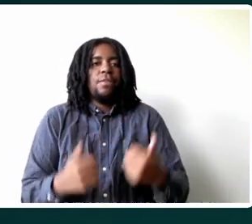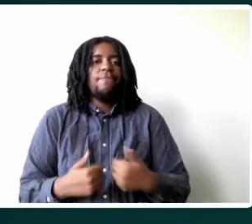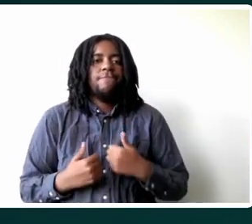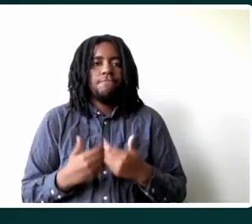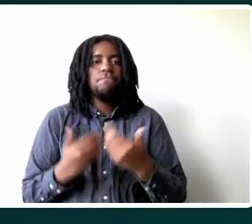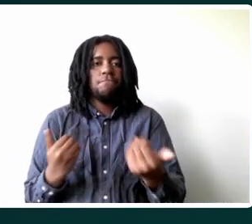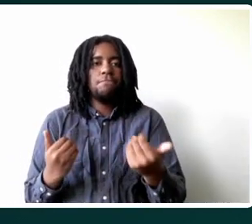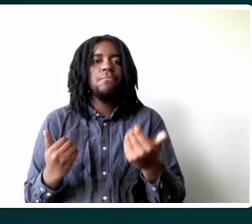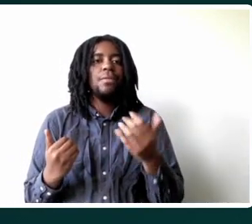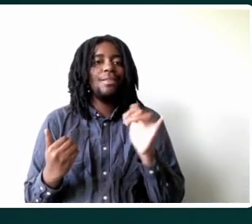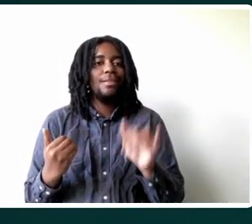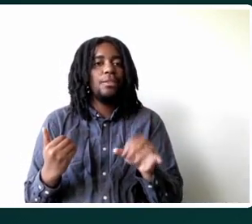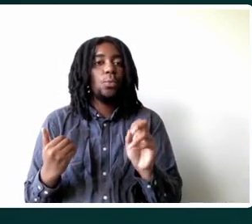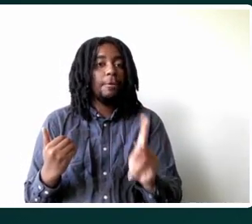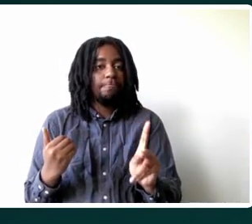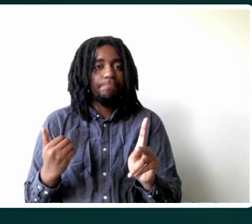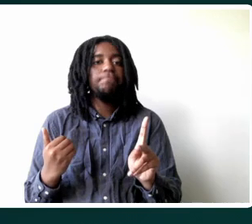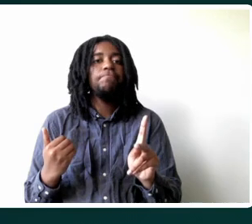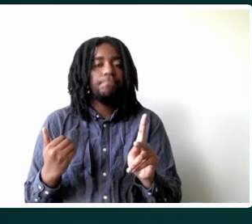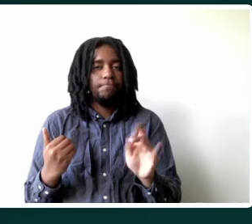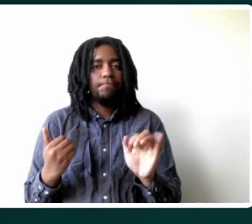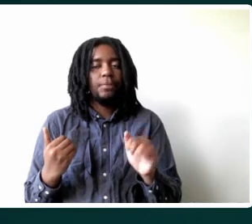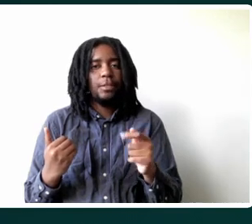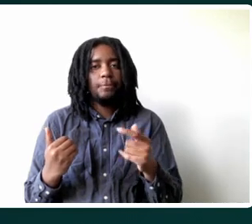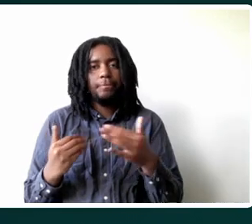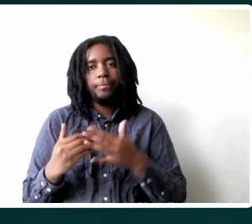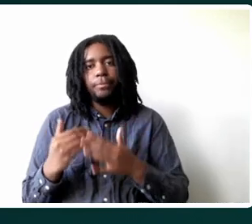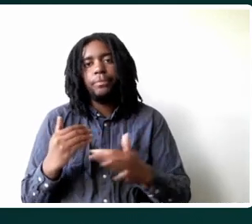right? And that leads to much deeper thinking about what kind of world they want to live in,